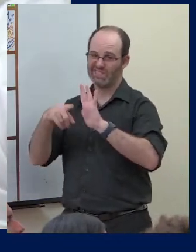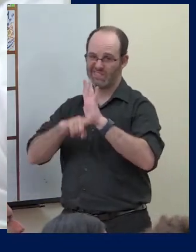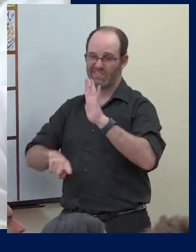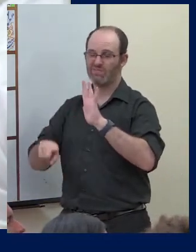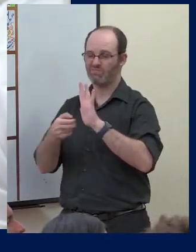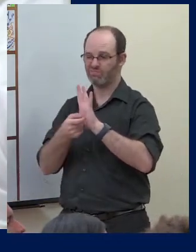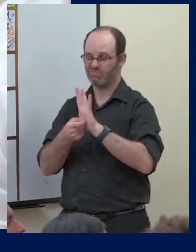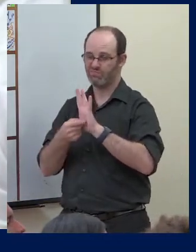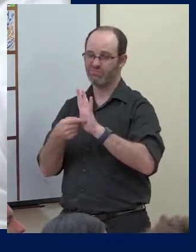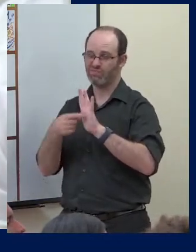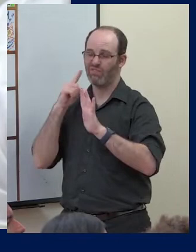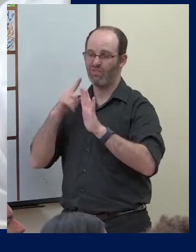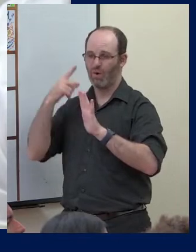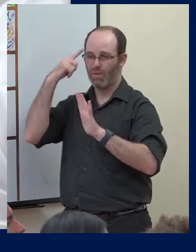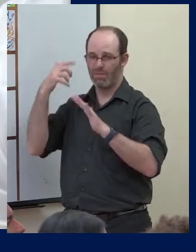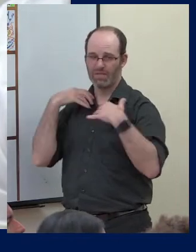as you've all discussed.